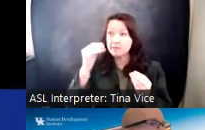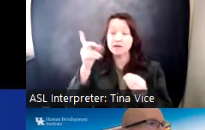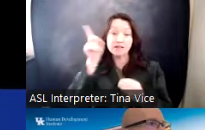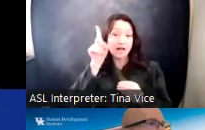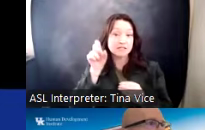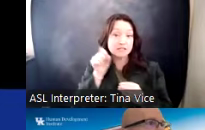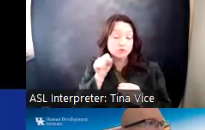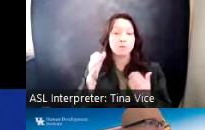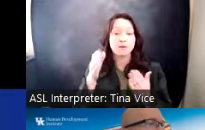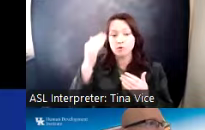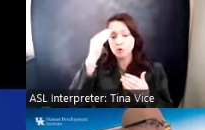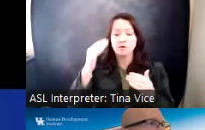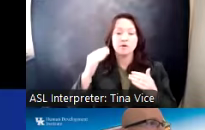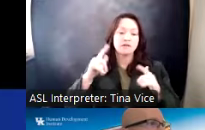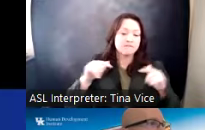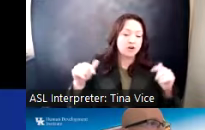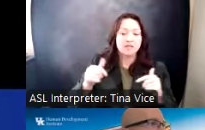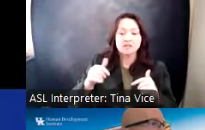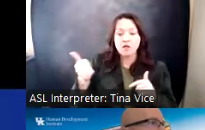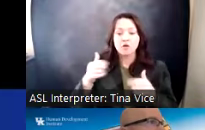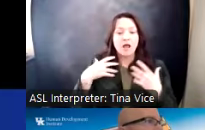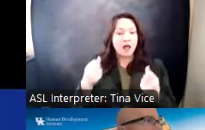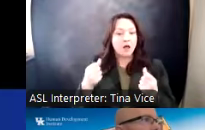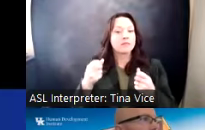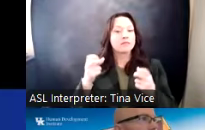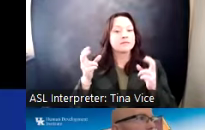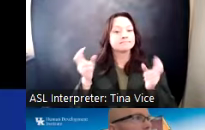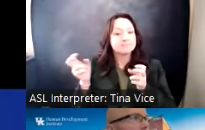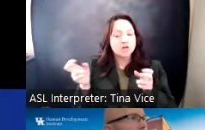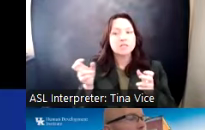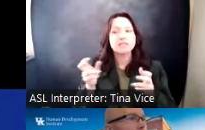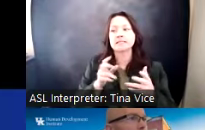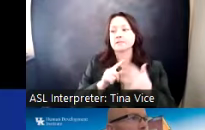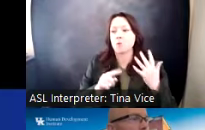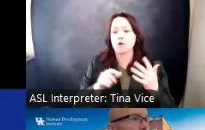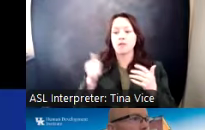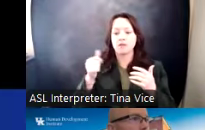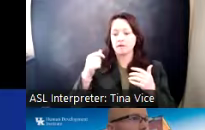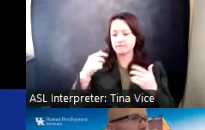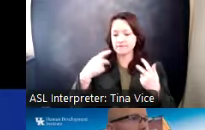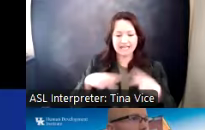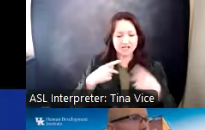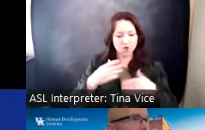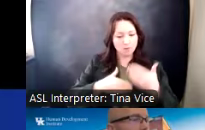are various health disparities. Um they often have different physiological processes um or musculoskeletal